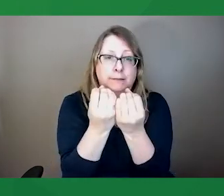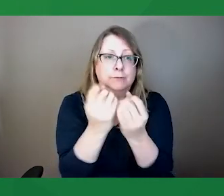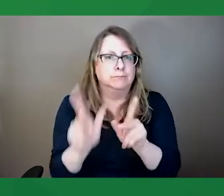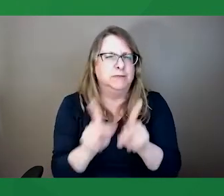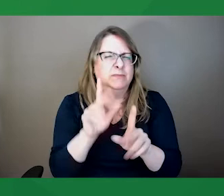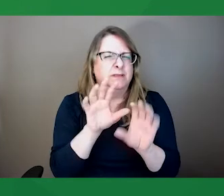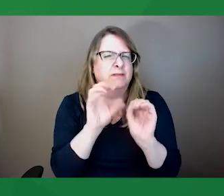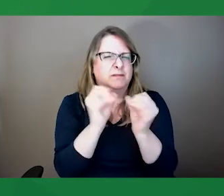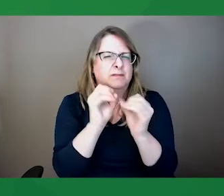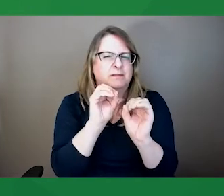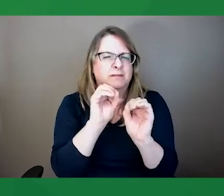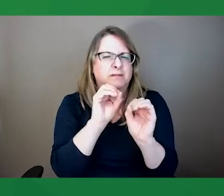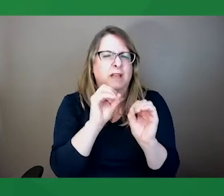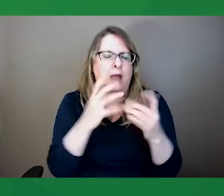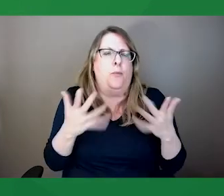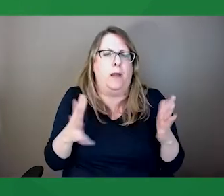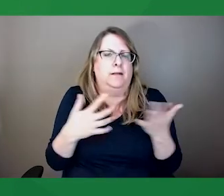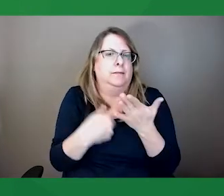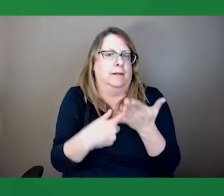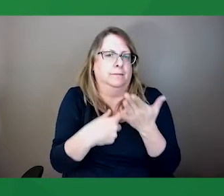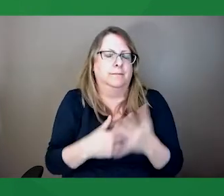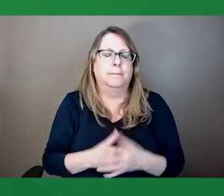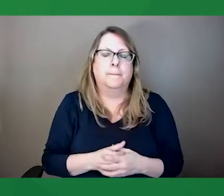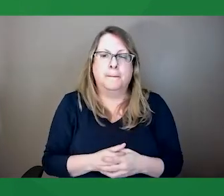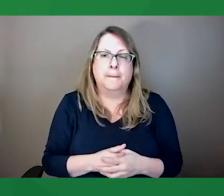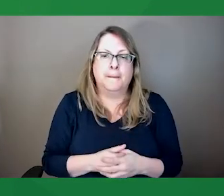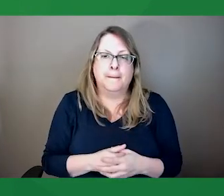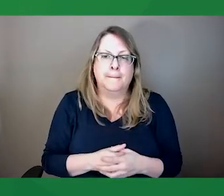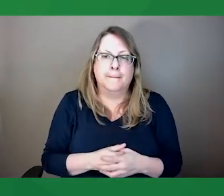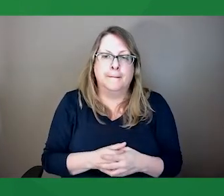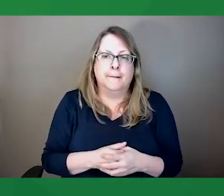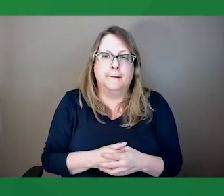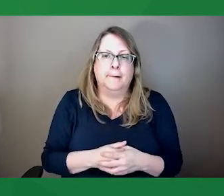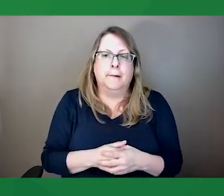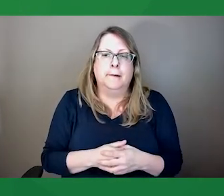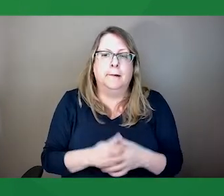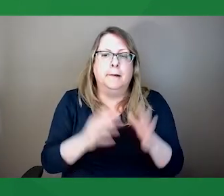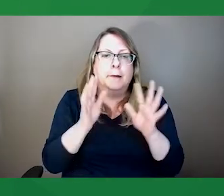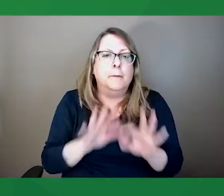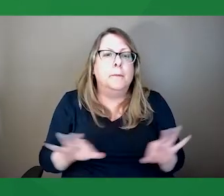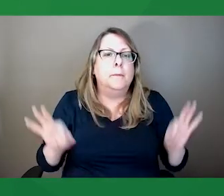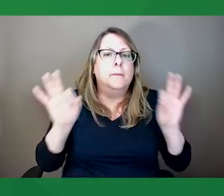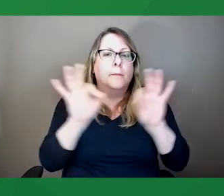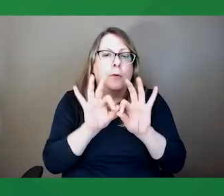So again, pretty much what I talk about is, is all about becoming a bridge